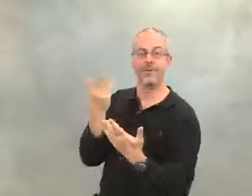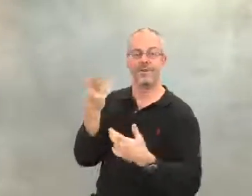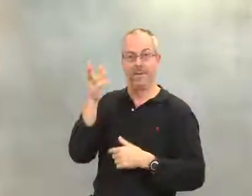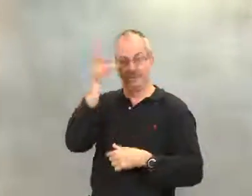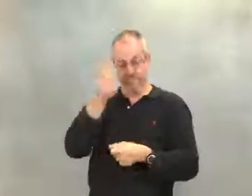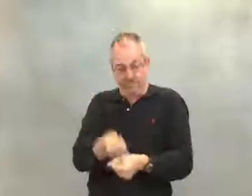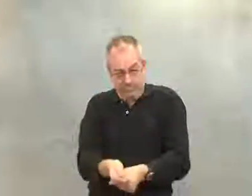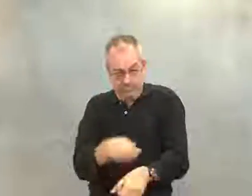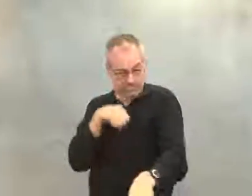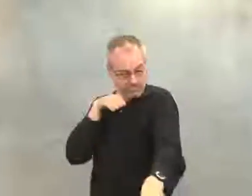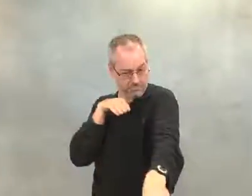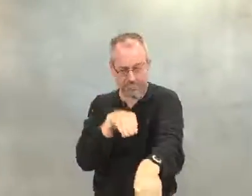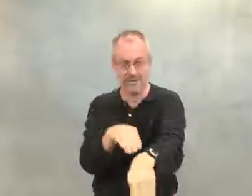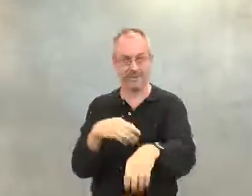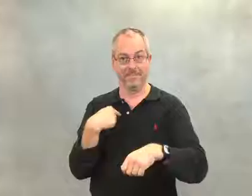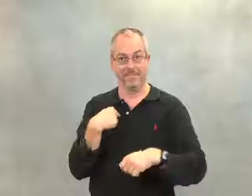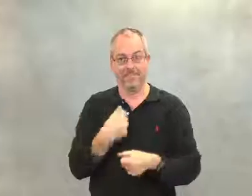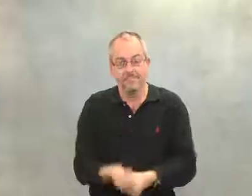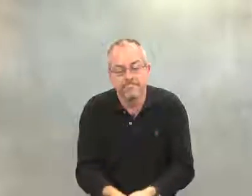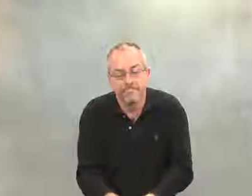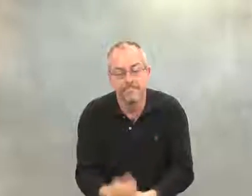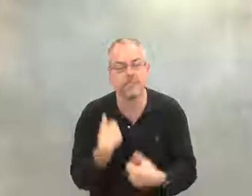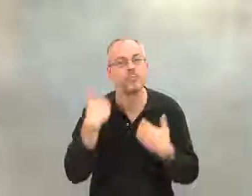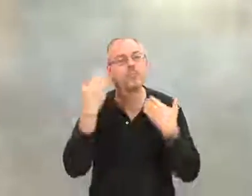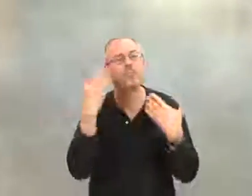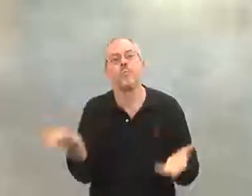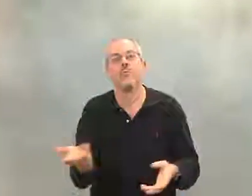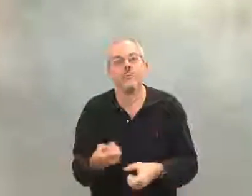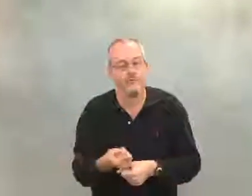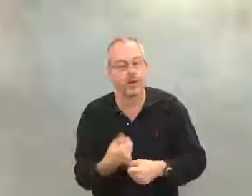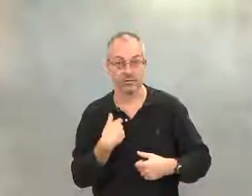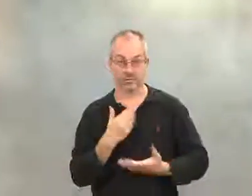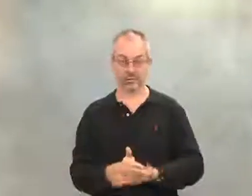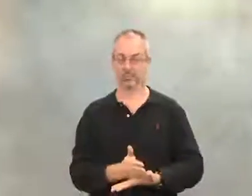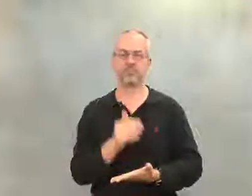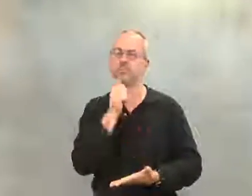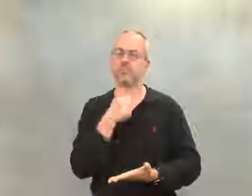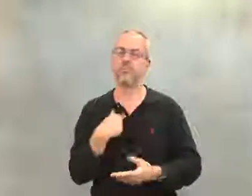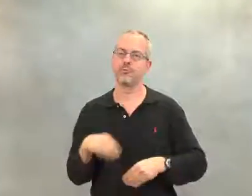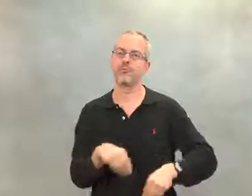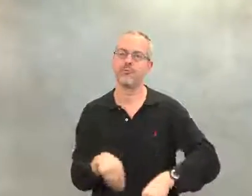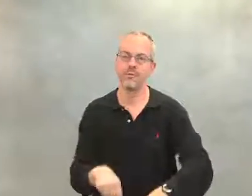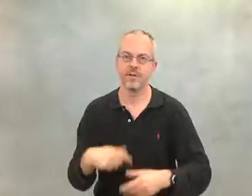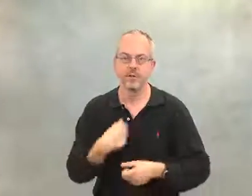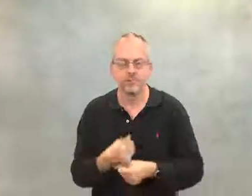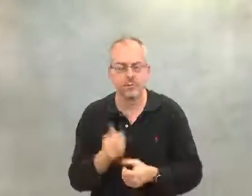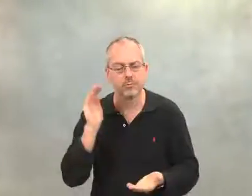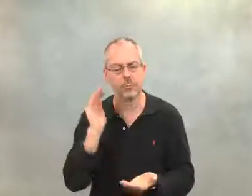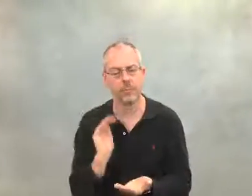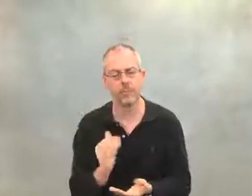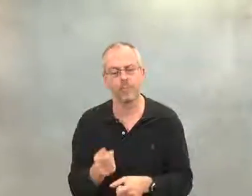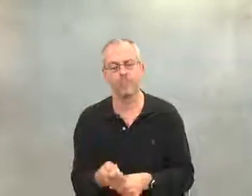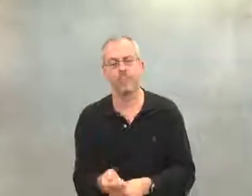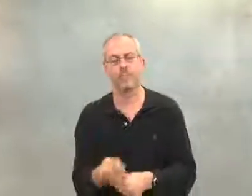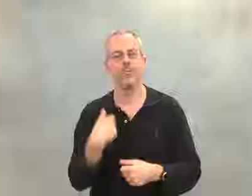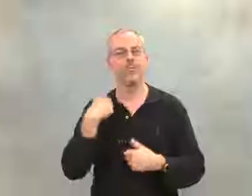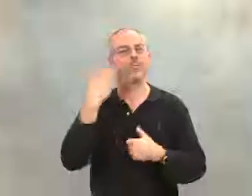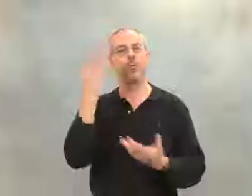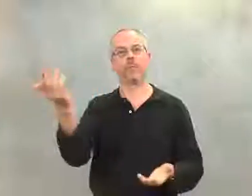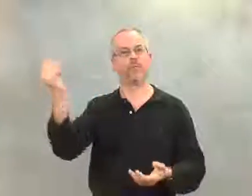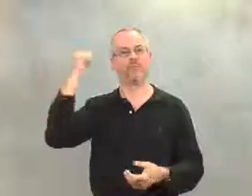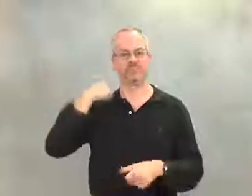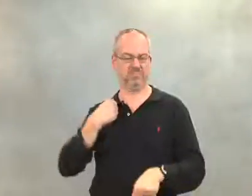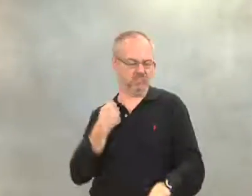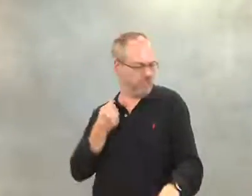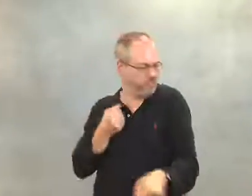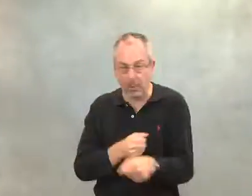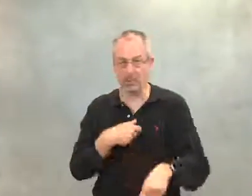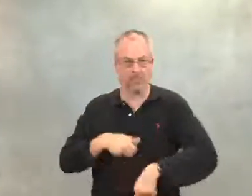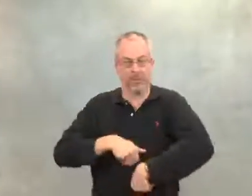I was on my sled unaware, and this man hit me from behind.